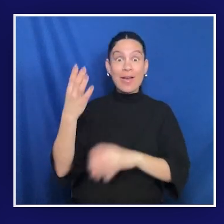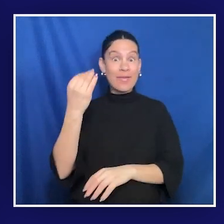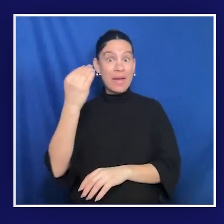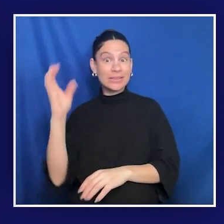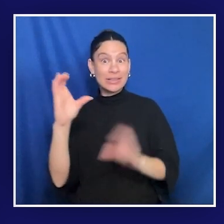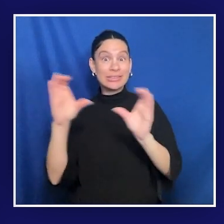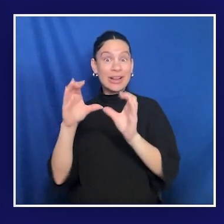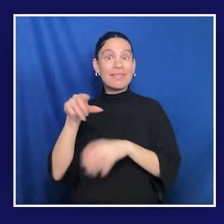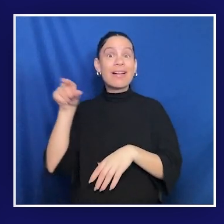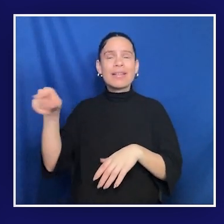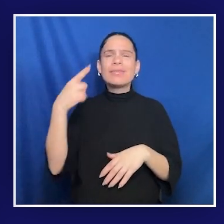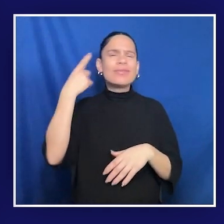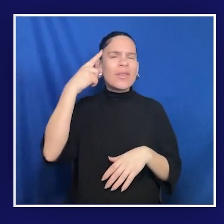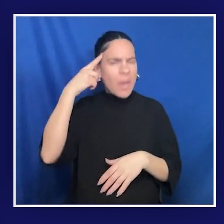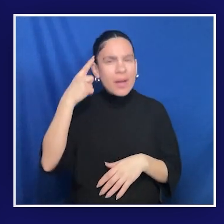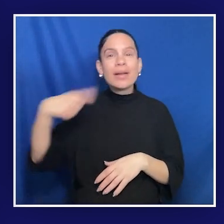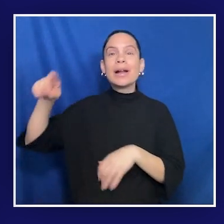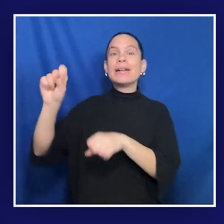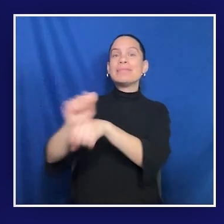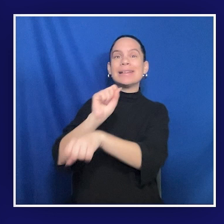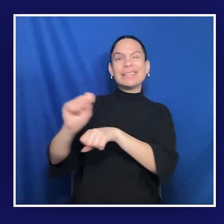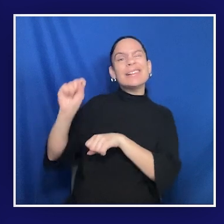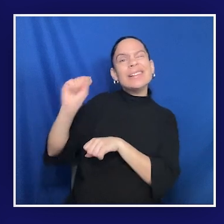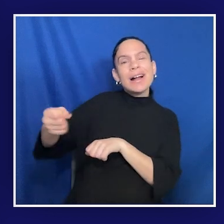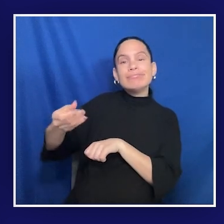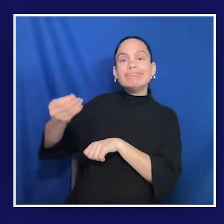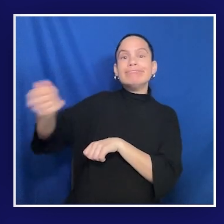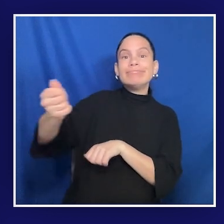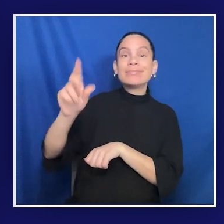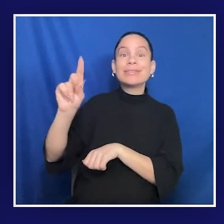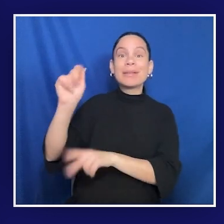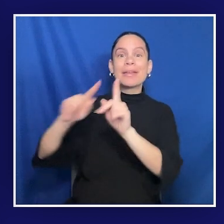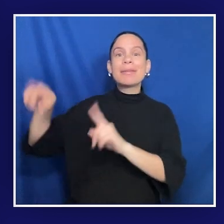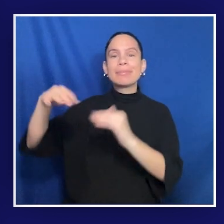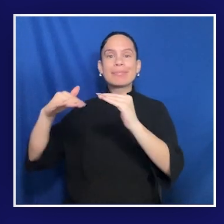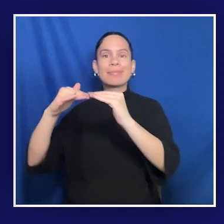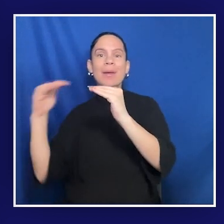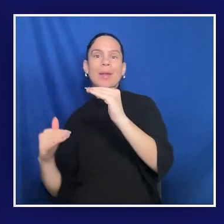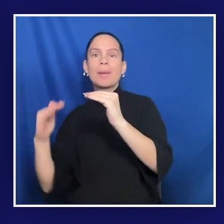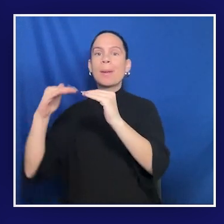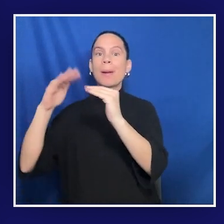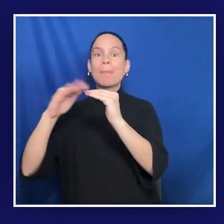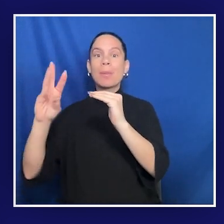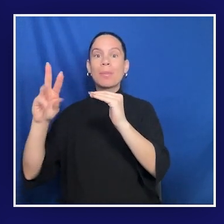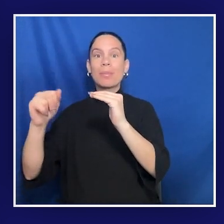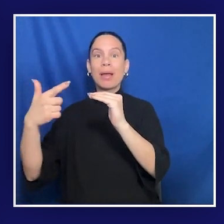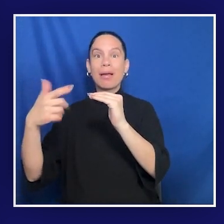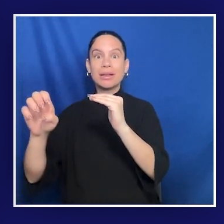[Neil] A 14(c) certificate allows a business to pay people with disabilities less than minimum wage.